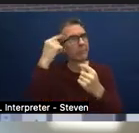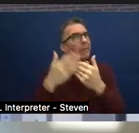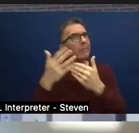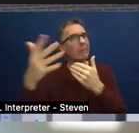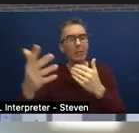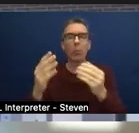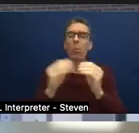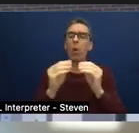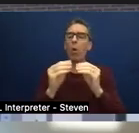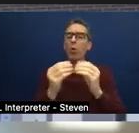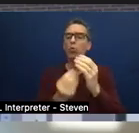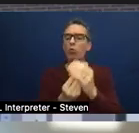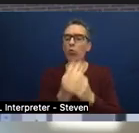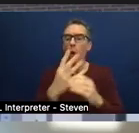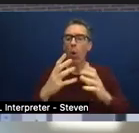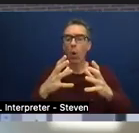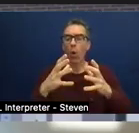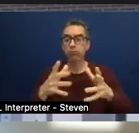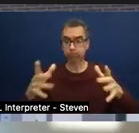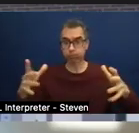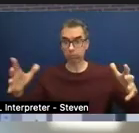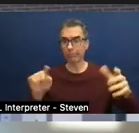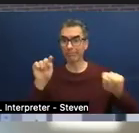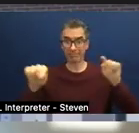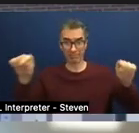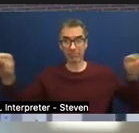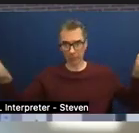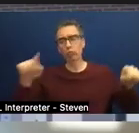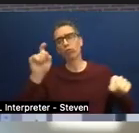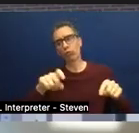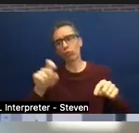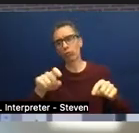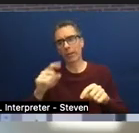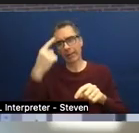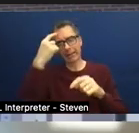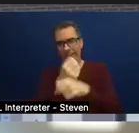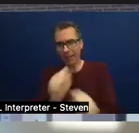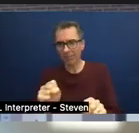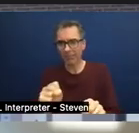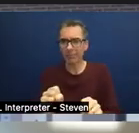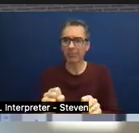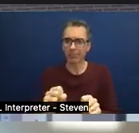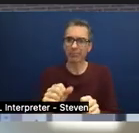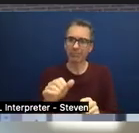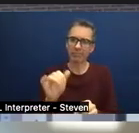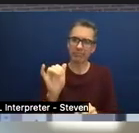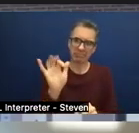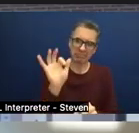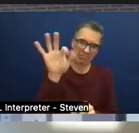as Ridges University develops, you know, the Ridges Village location there and all of that. So thank you for that.